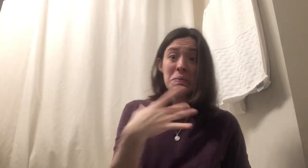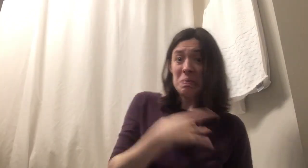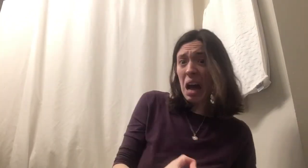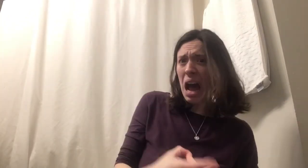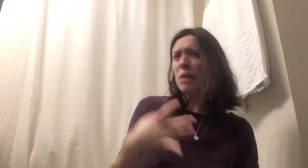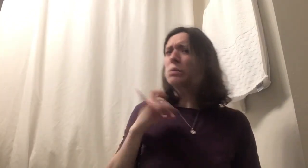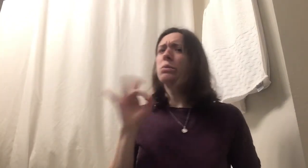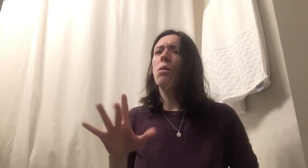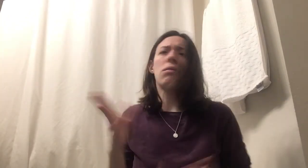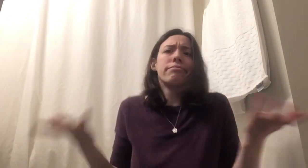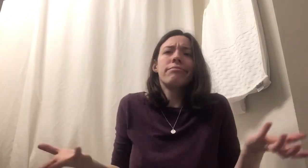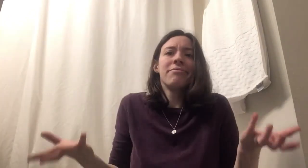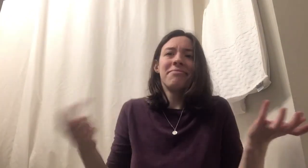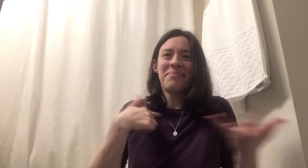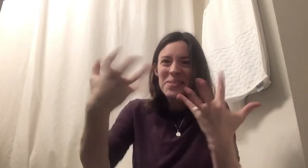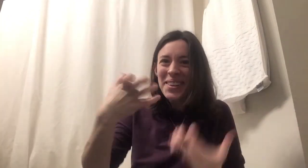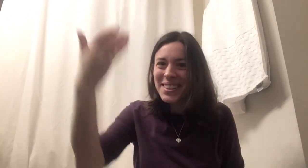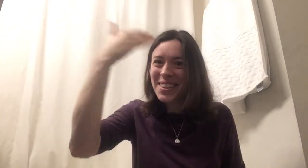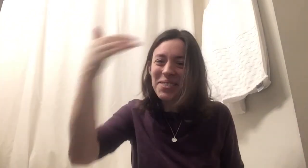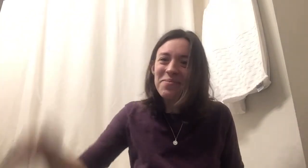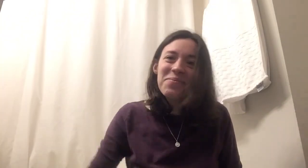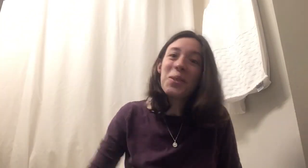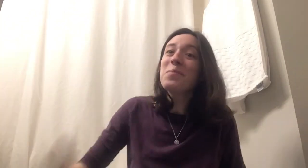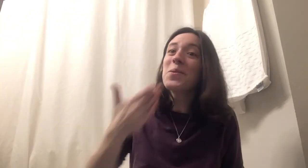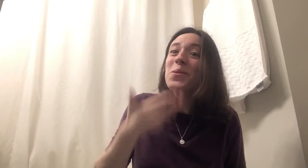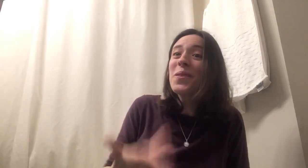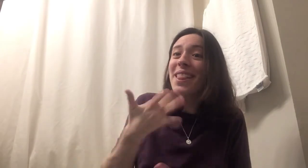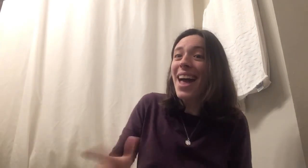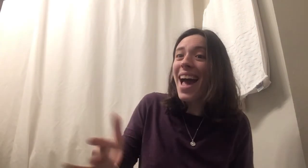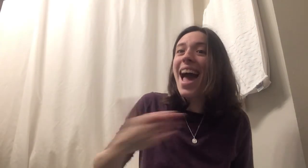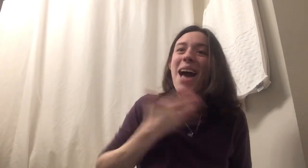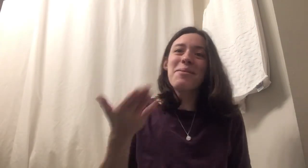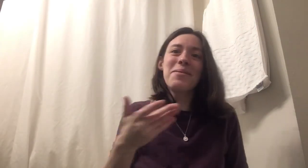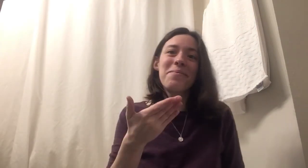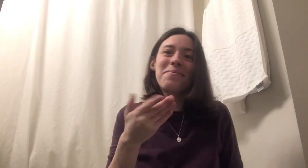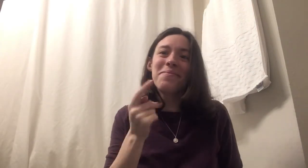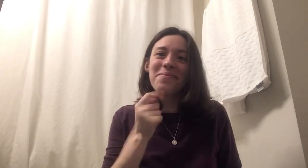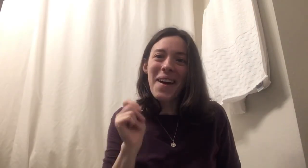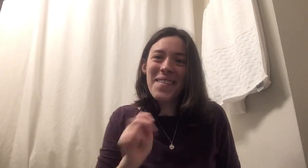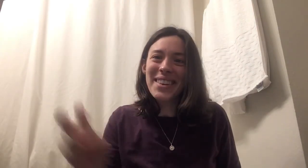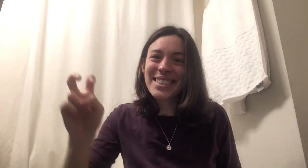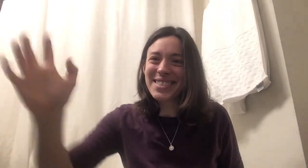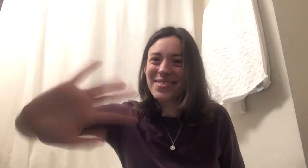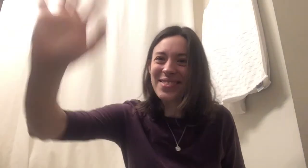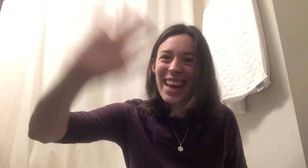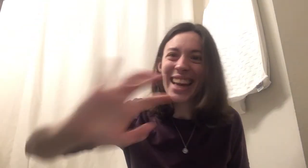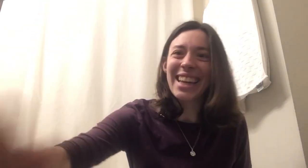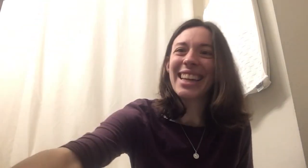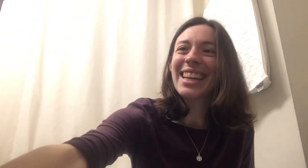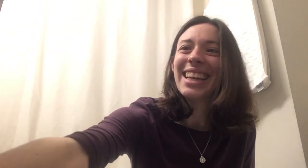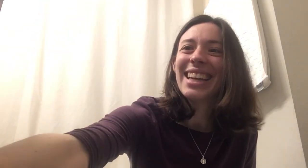What do you like or not like about it? I want to know! Good luck and happy pottyventures! Bye!